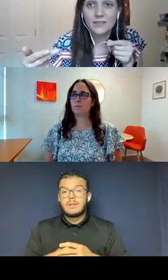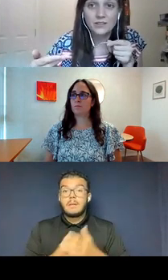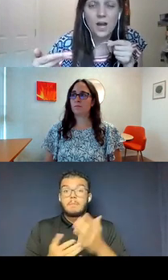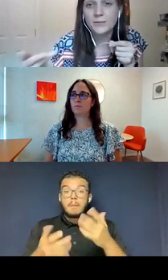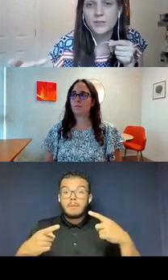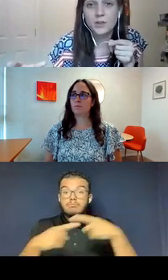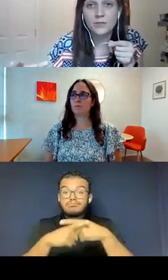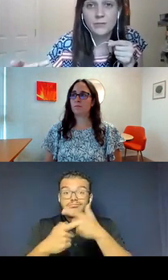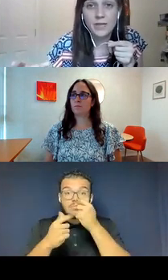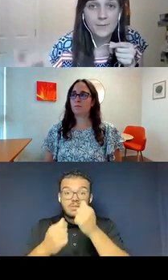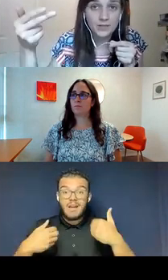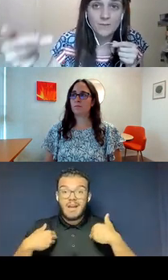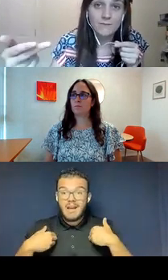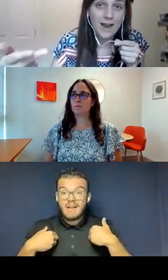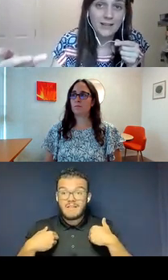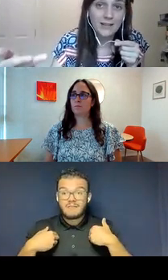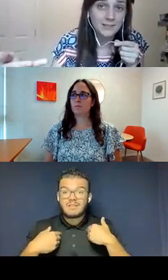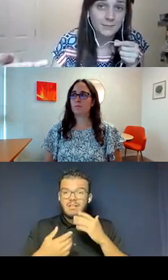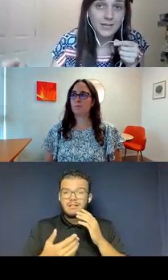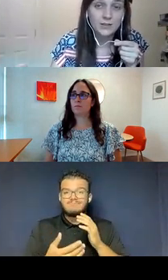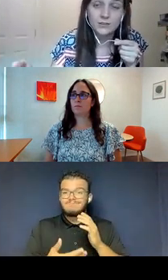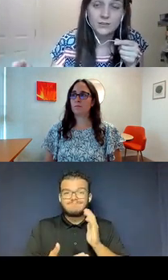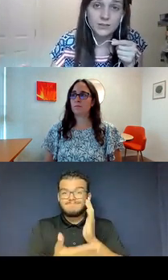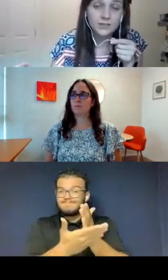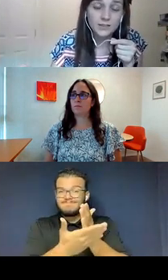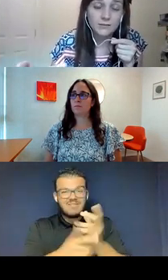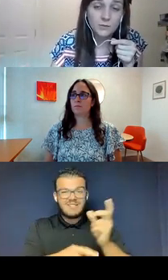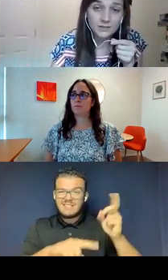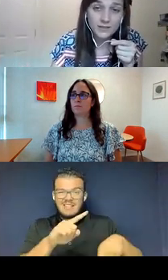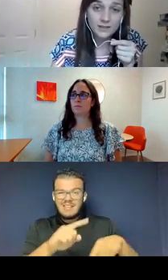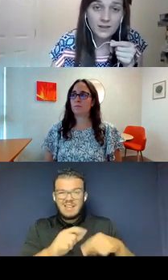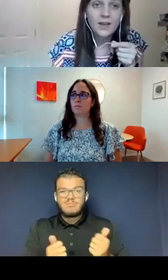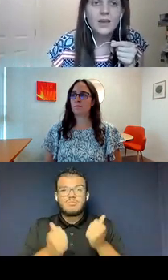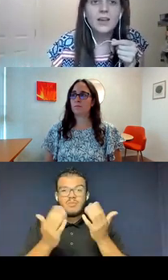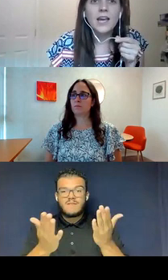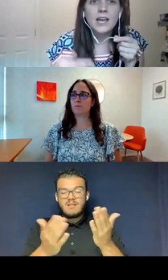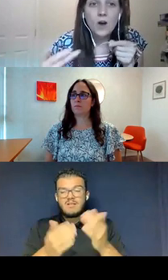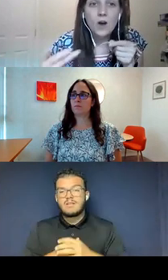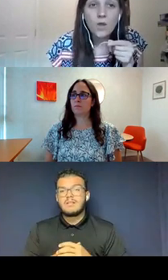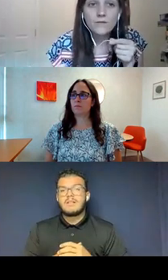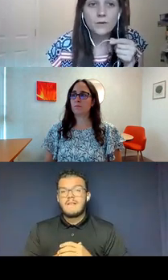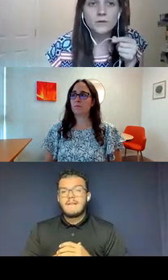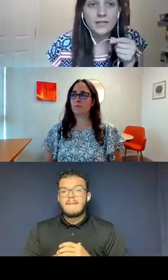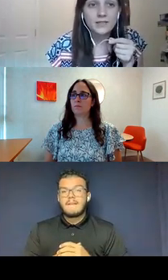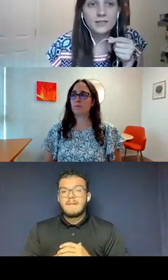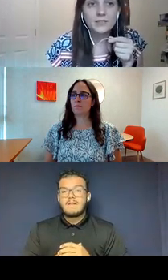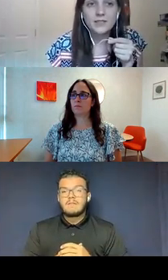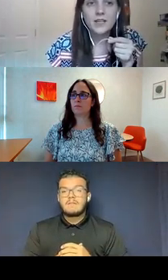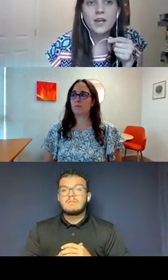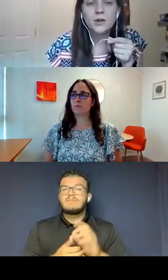that stops you from being able to provide somebody the services that they're requesting. In all of those instances, you're